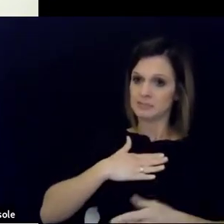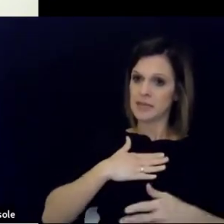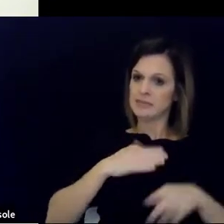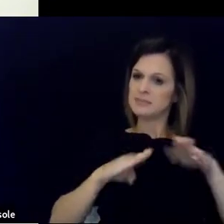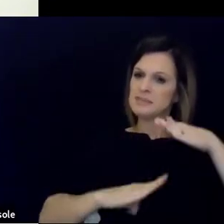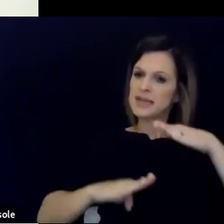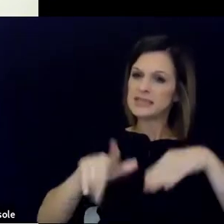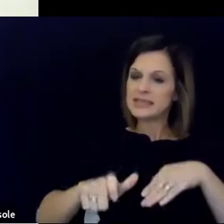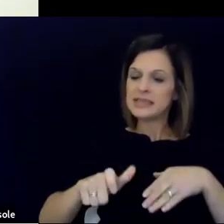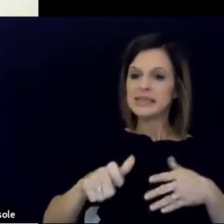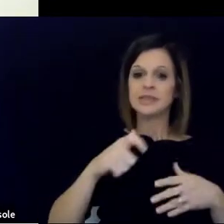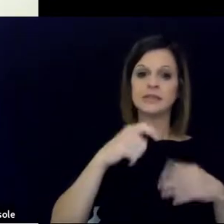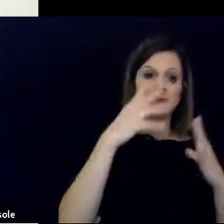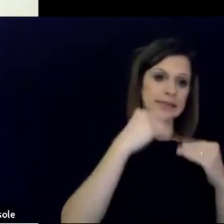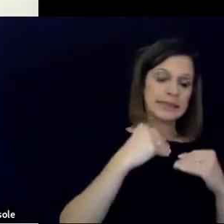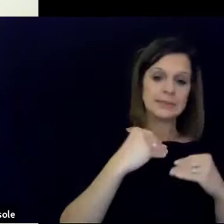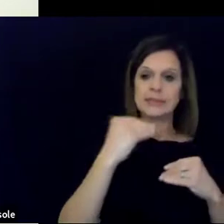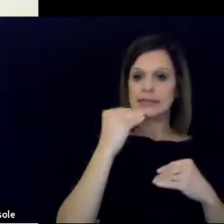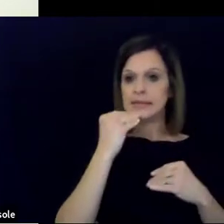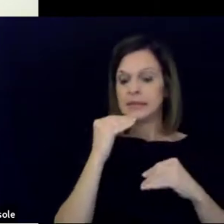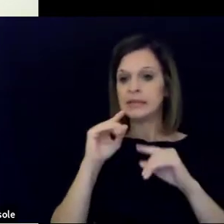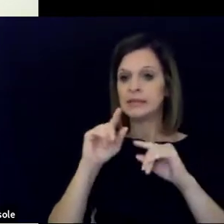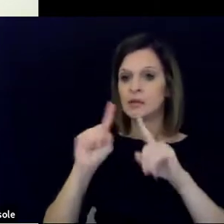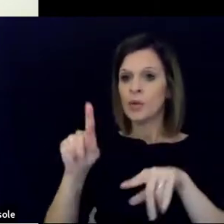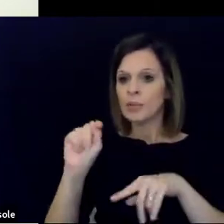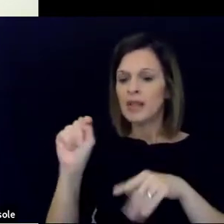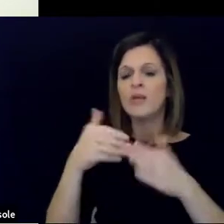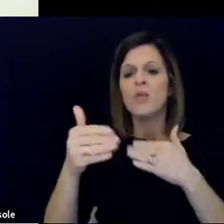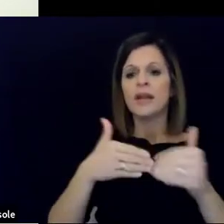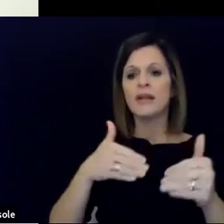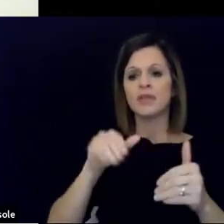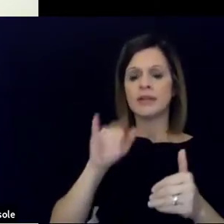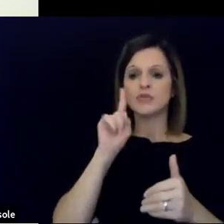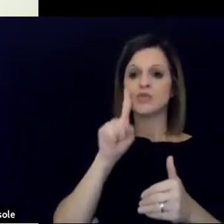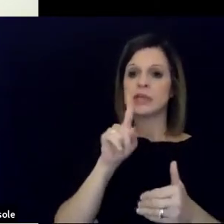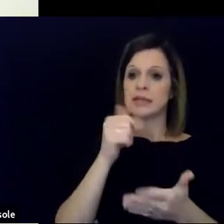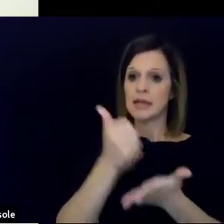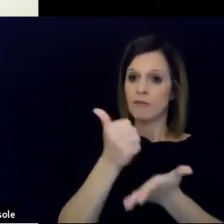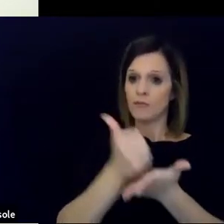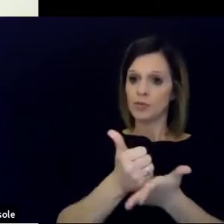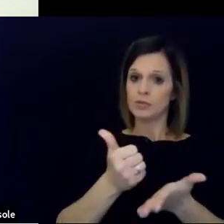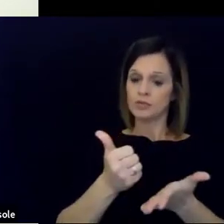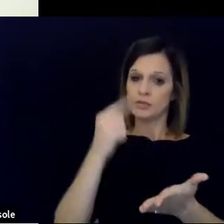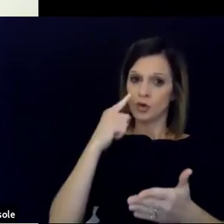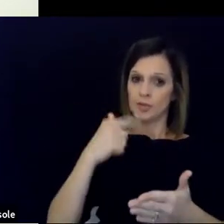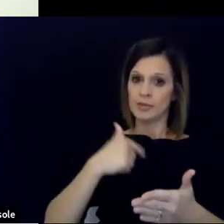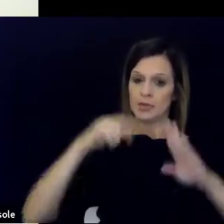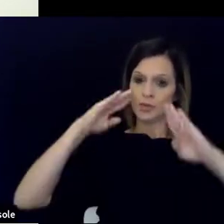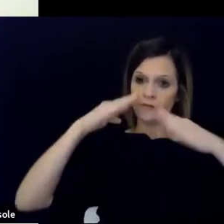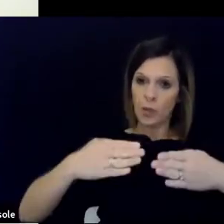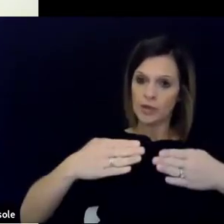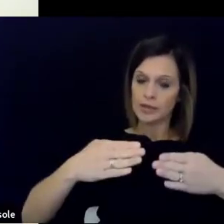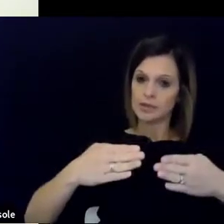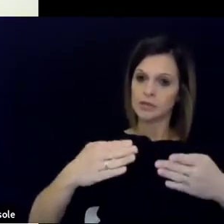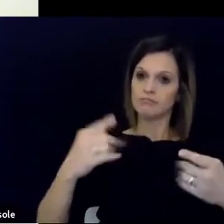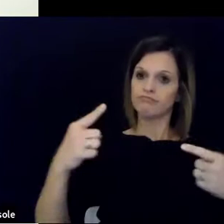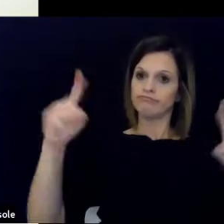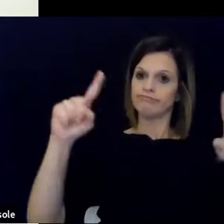toileting, whatever, be very helpful in terms of studying for an exam. Now, most of the time, we don't think about all of these,